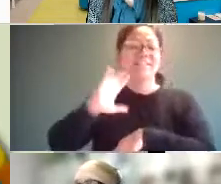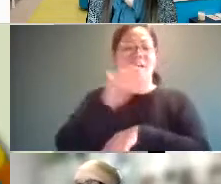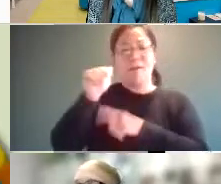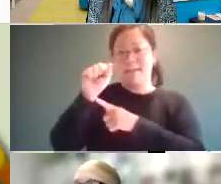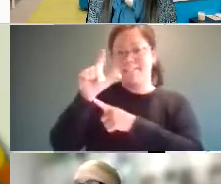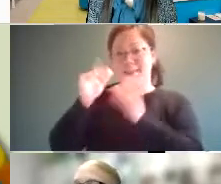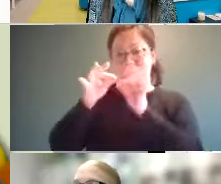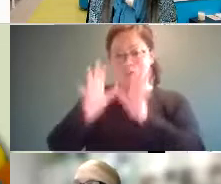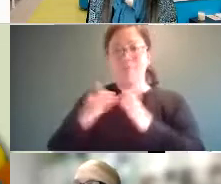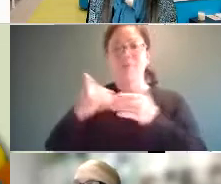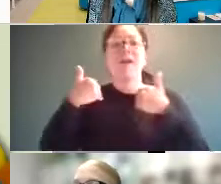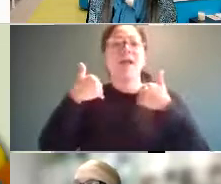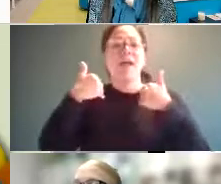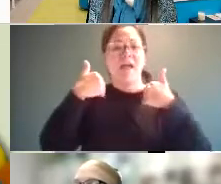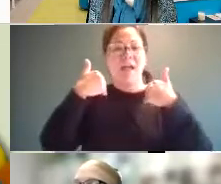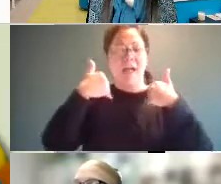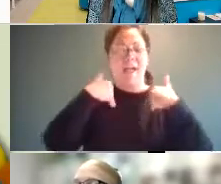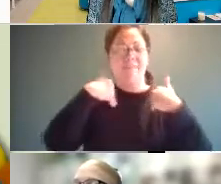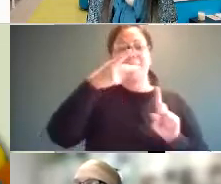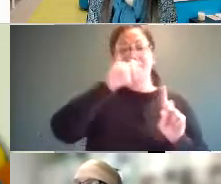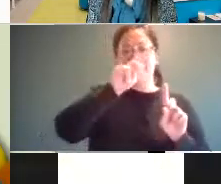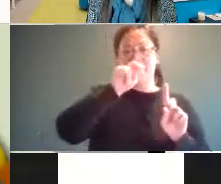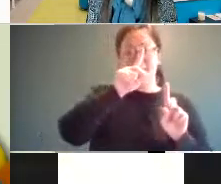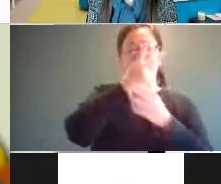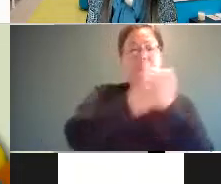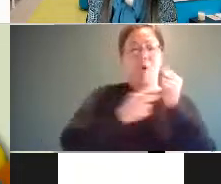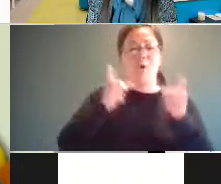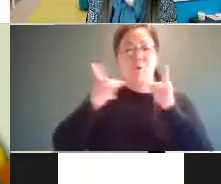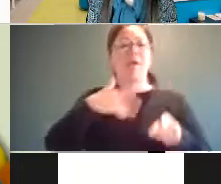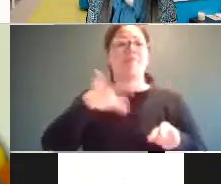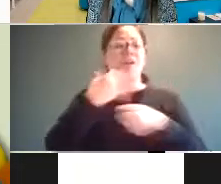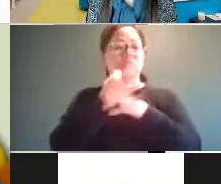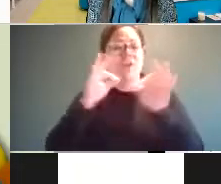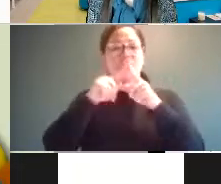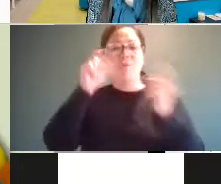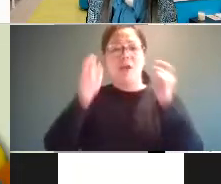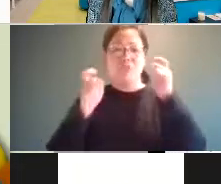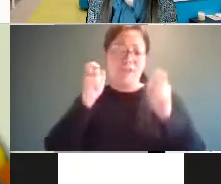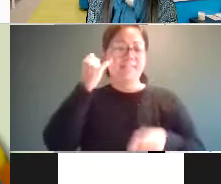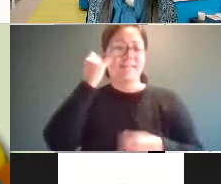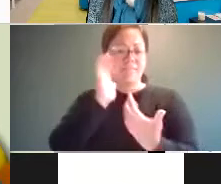I have pinned my screen and hers. Please feel free to adjust your screen as you see fit as well.